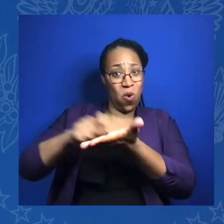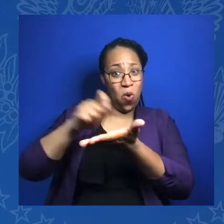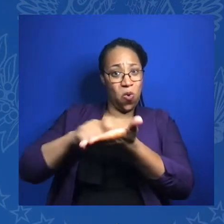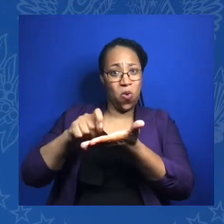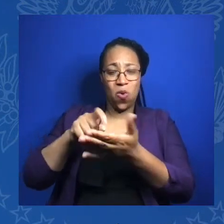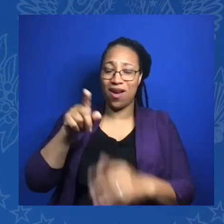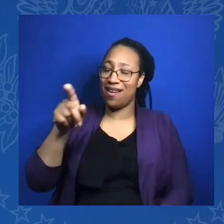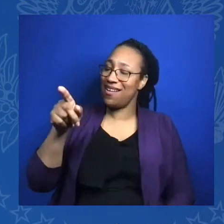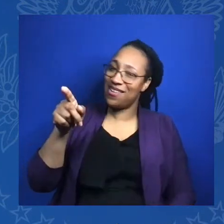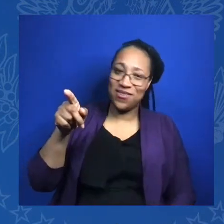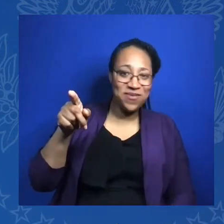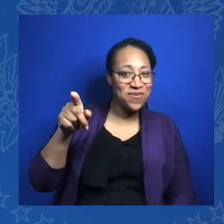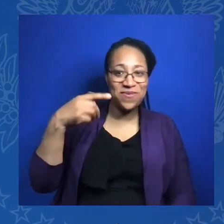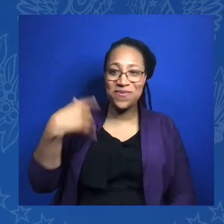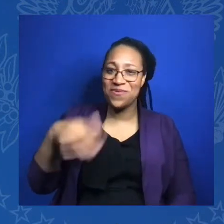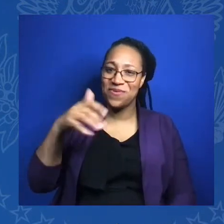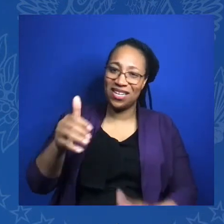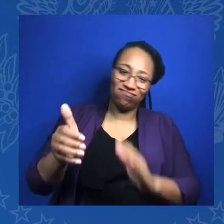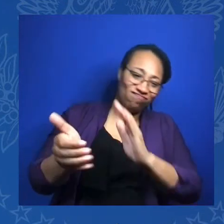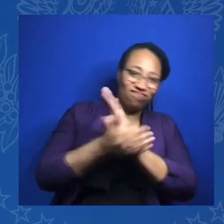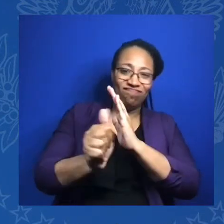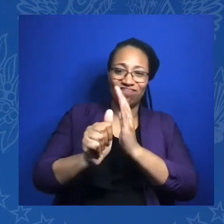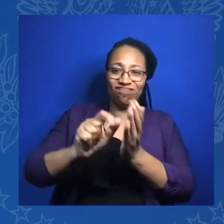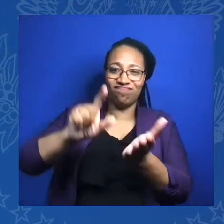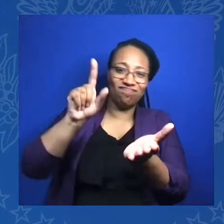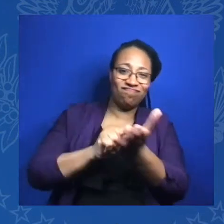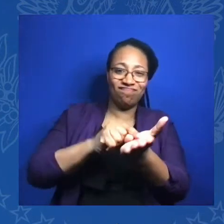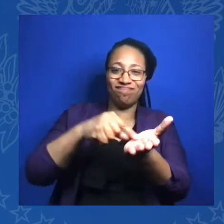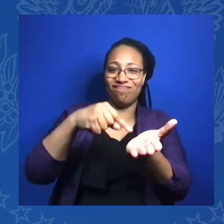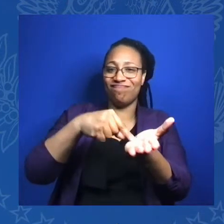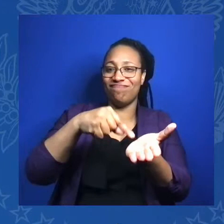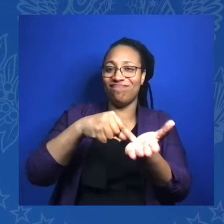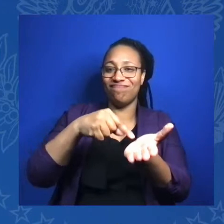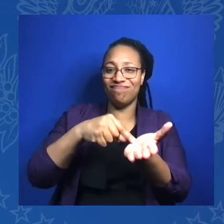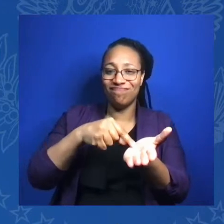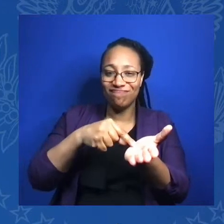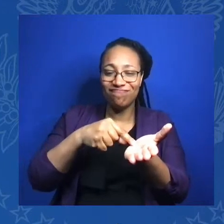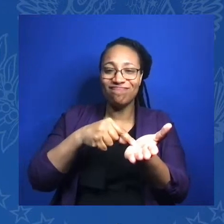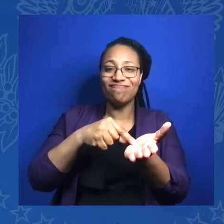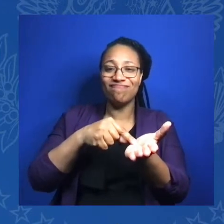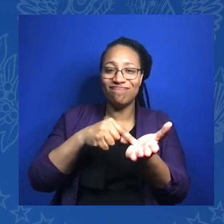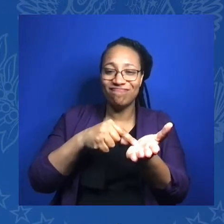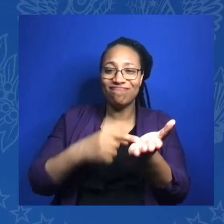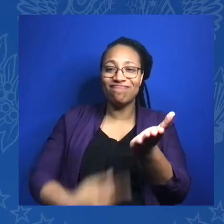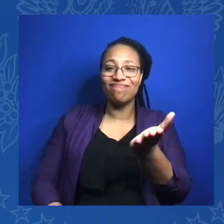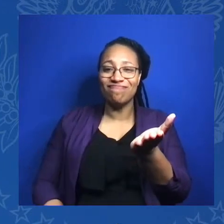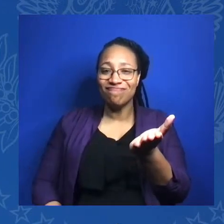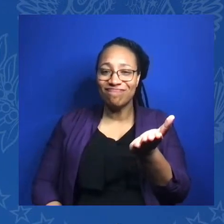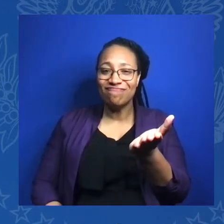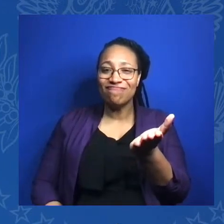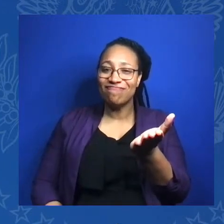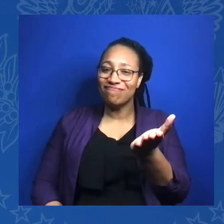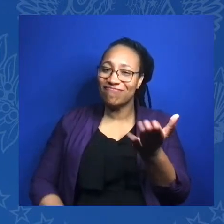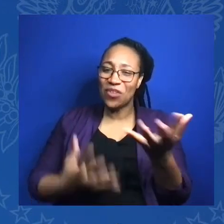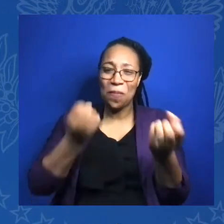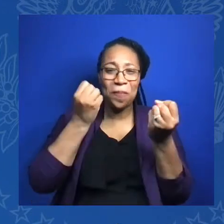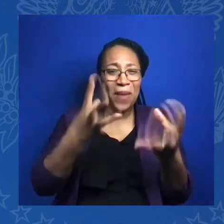In a lot of ways, this dinner sums up my first two years in office.